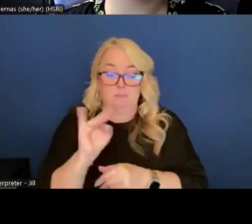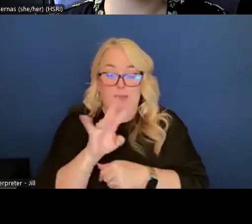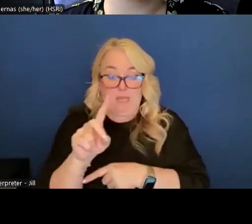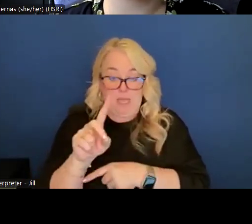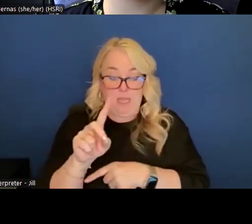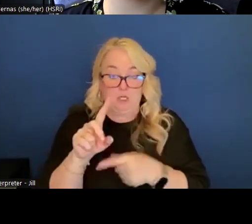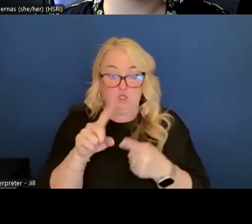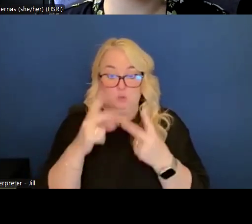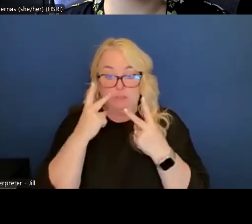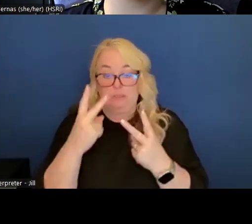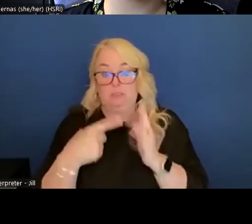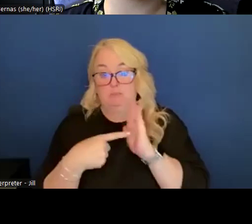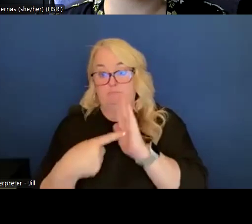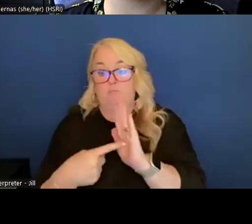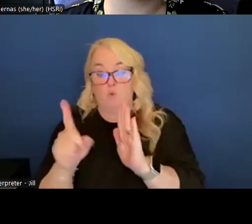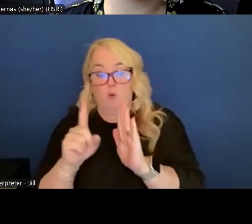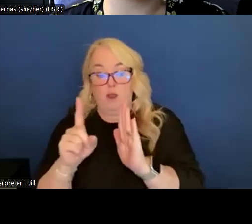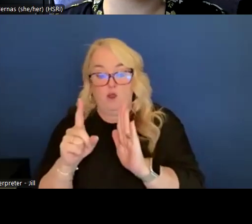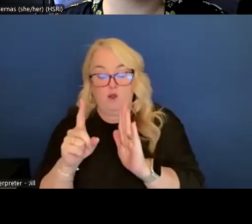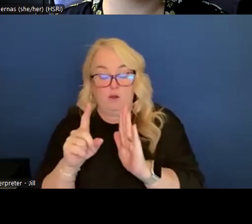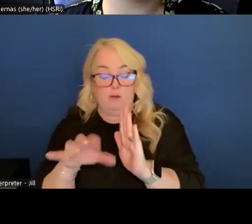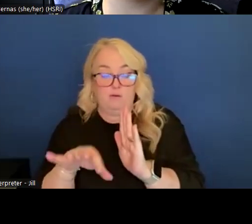the waiver is located. I would just suggest, even if there is